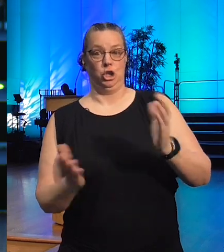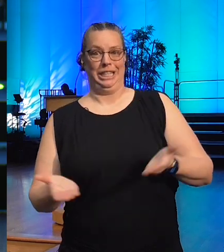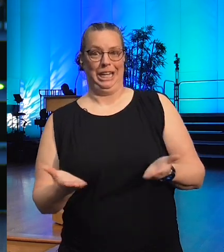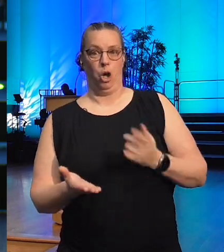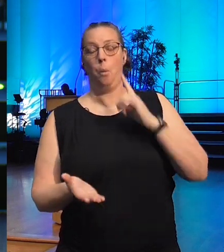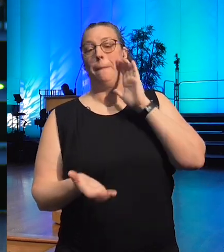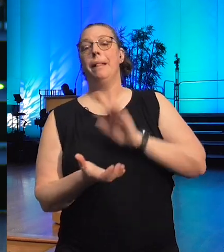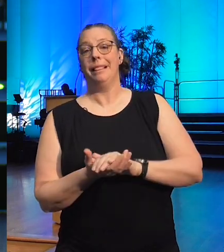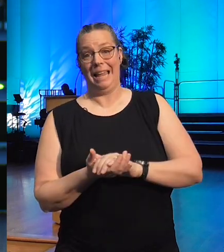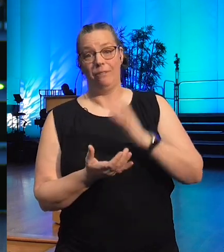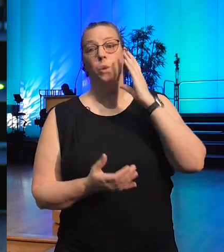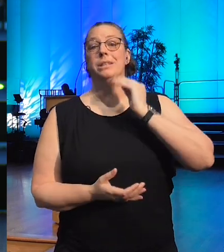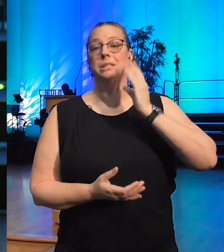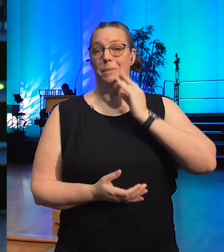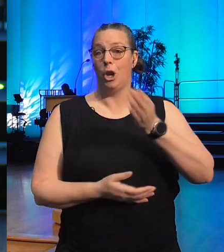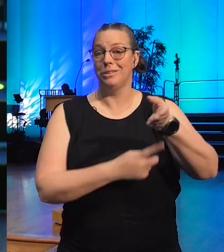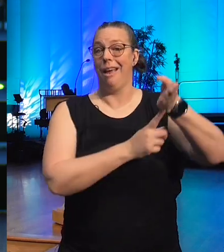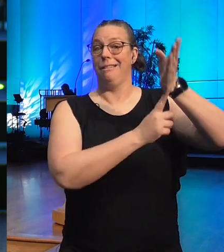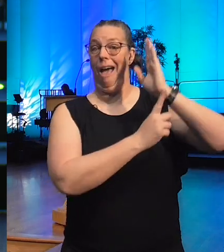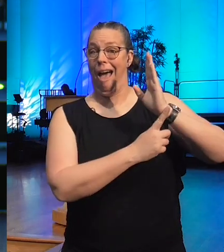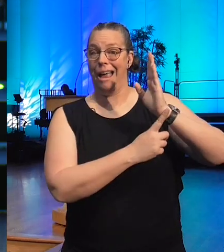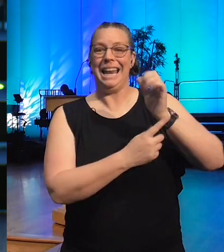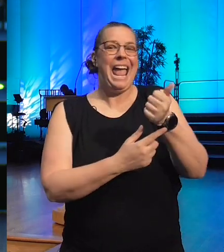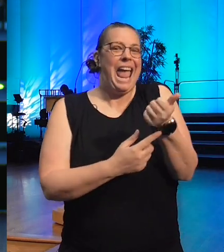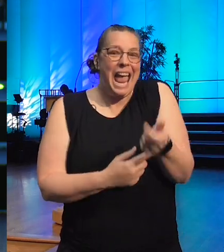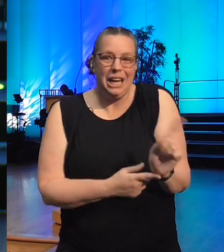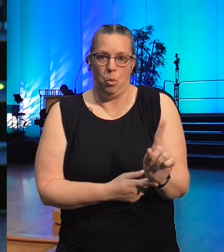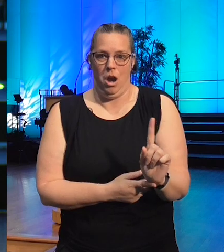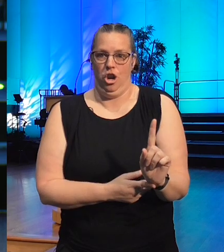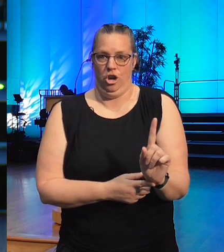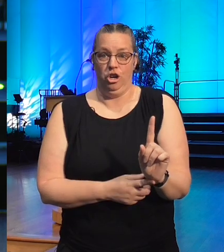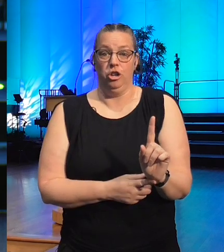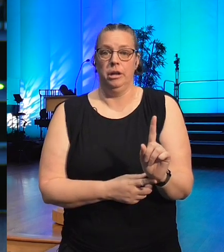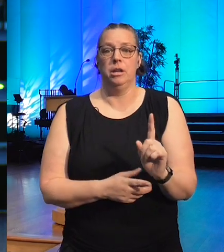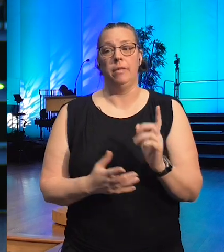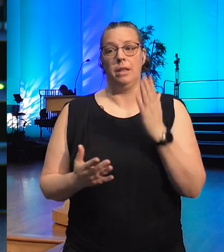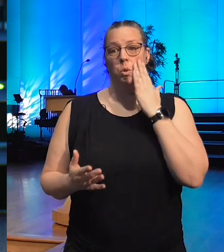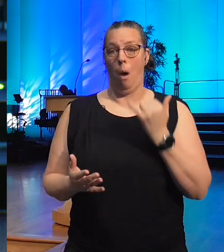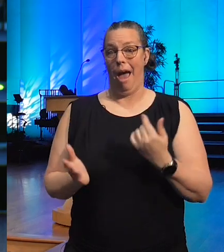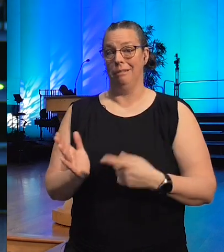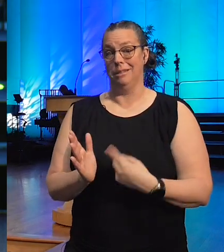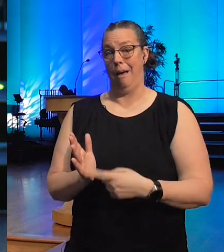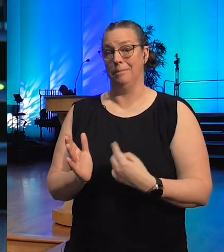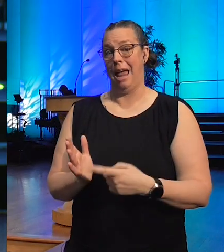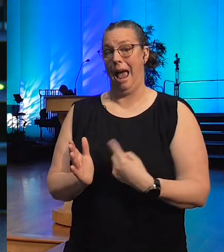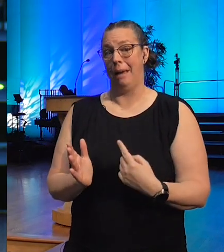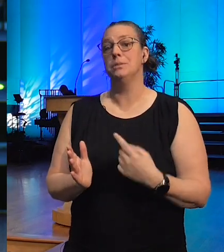that you can experience God anywhere that's why sometimes in our prayers we'll honor those who